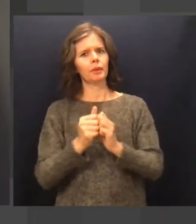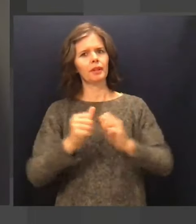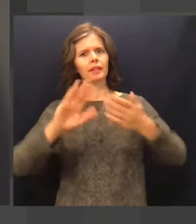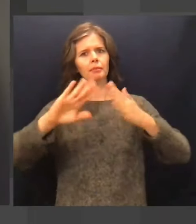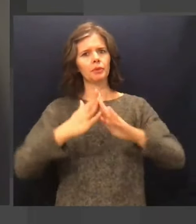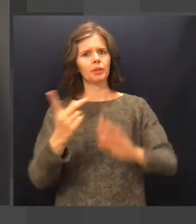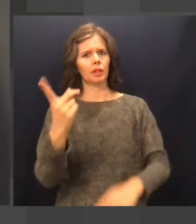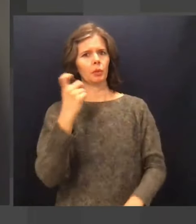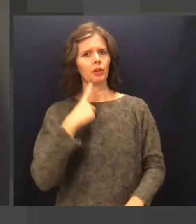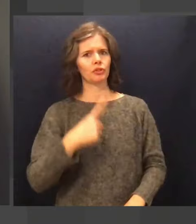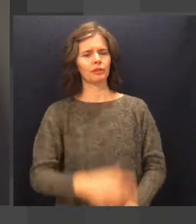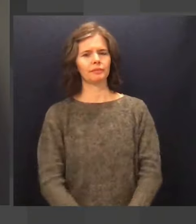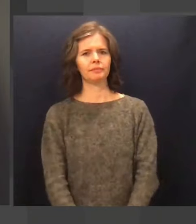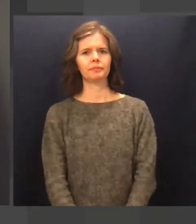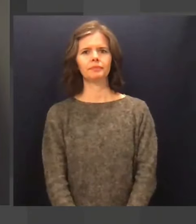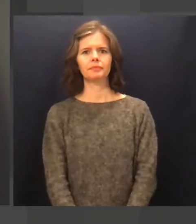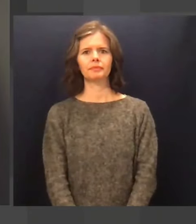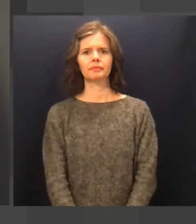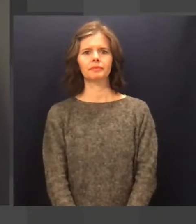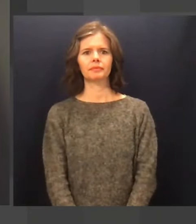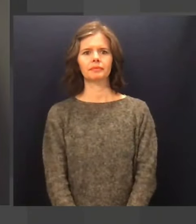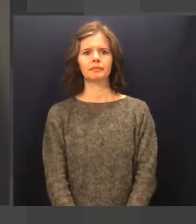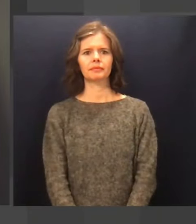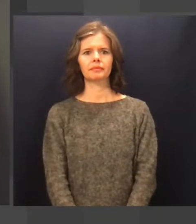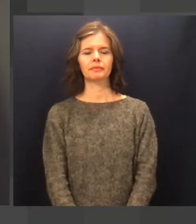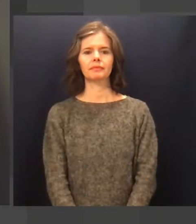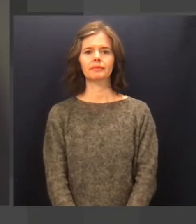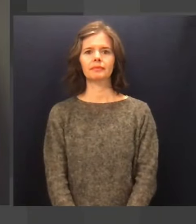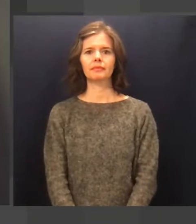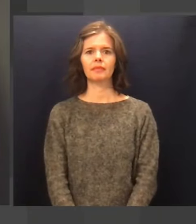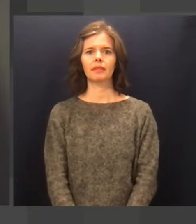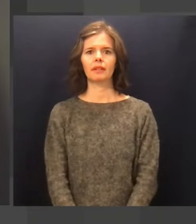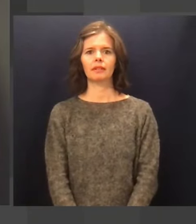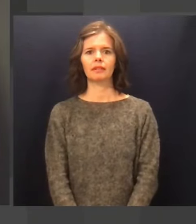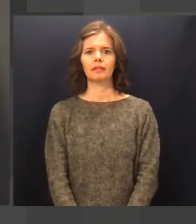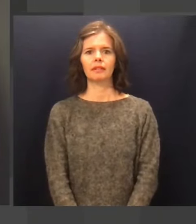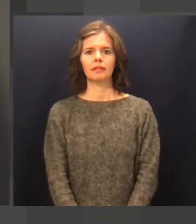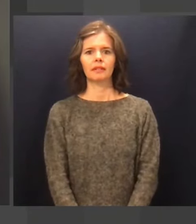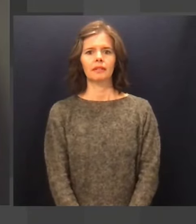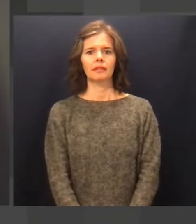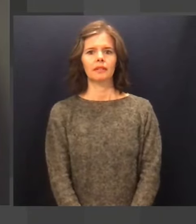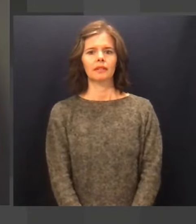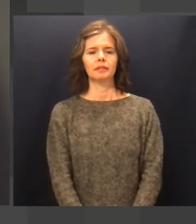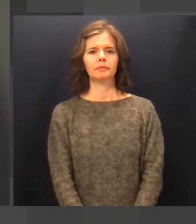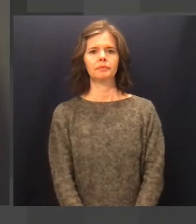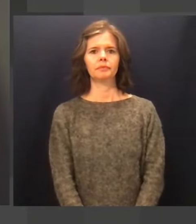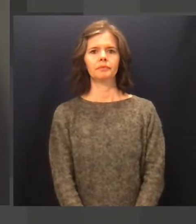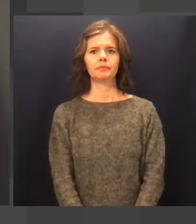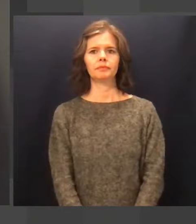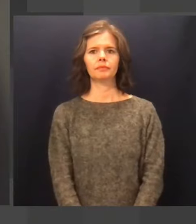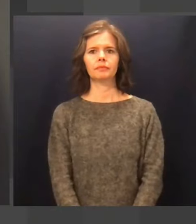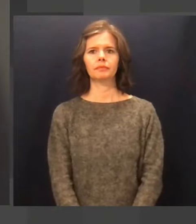WE HAVE.